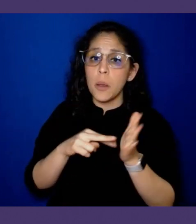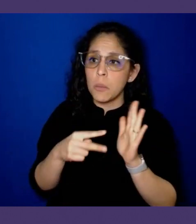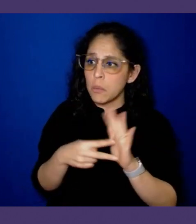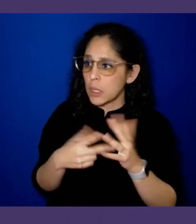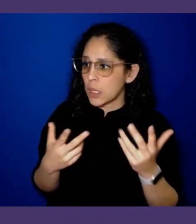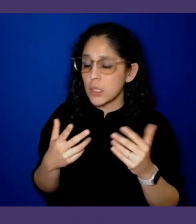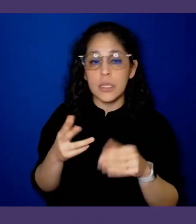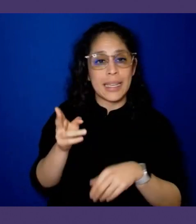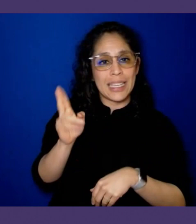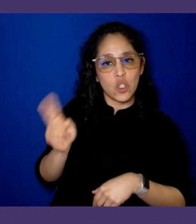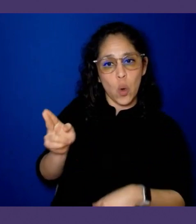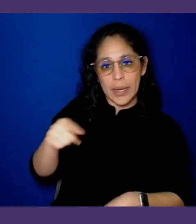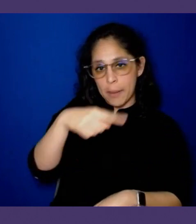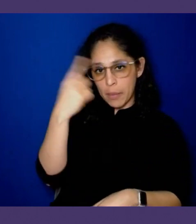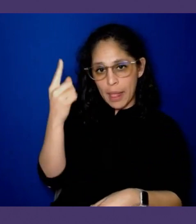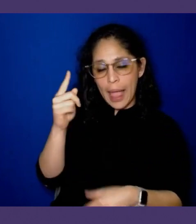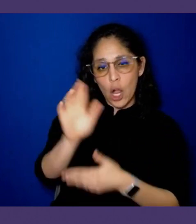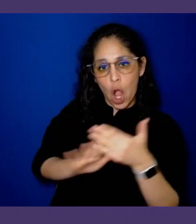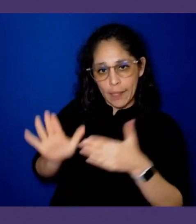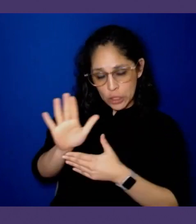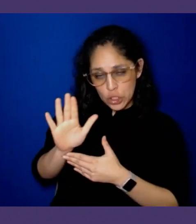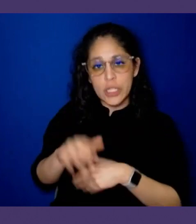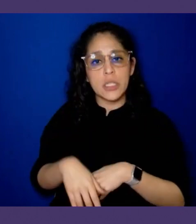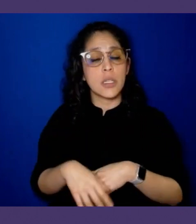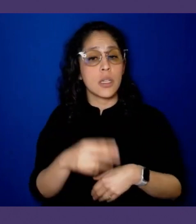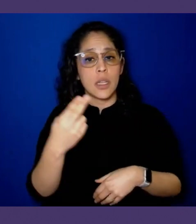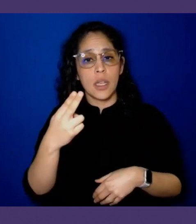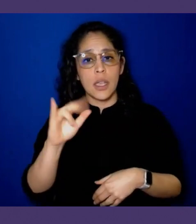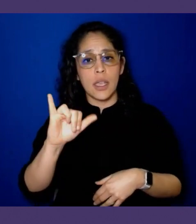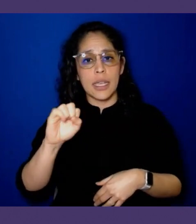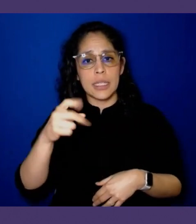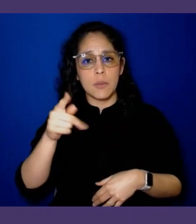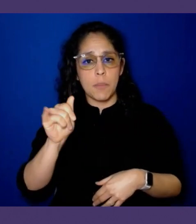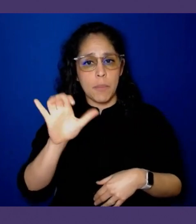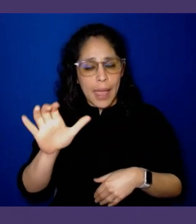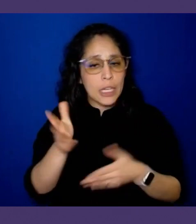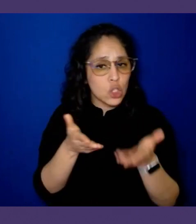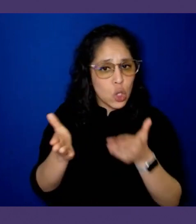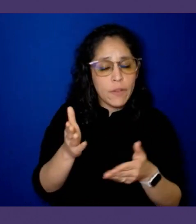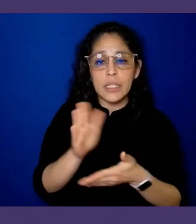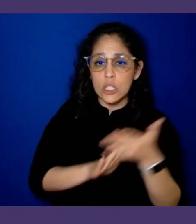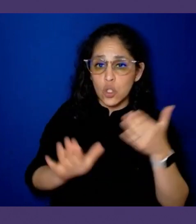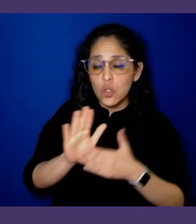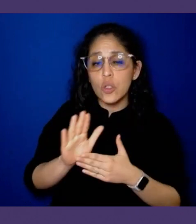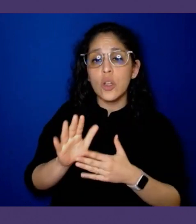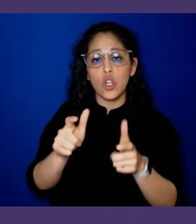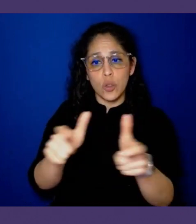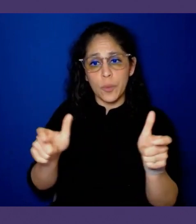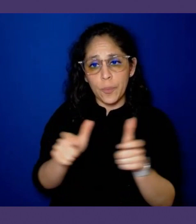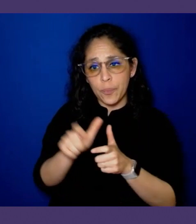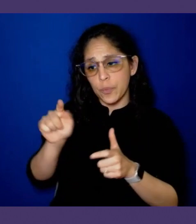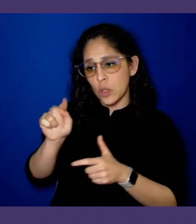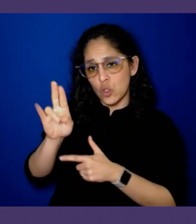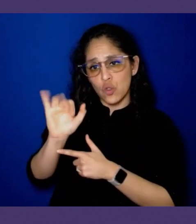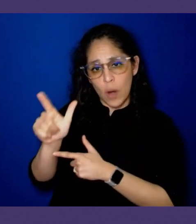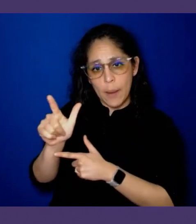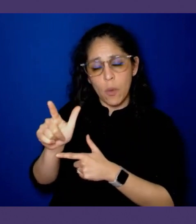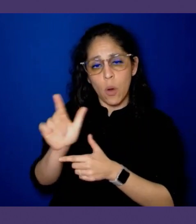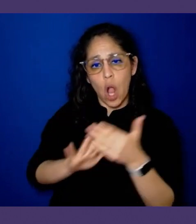black colleges and universities, Hispanic-serving institutions, tribal colleges, and universities and so forth. Carie Fisher: Shawn, could you